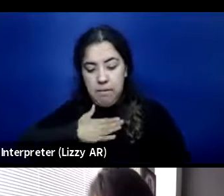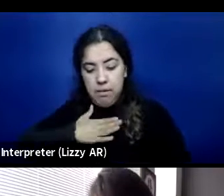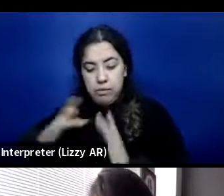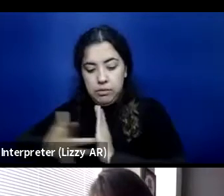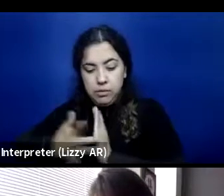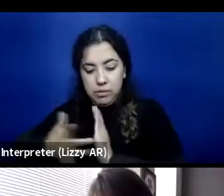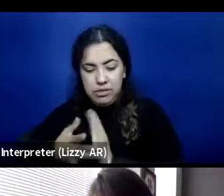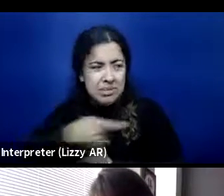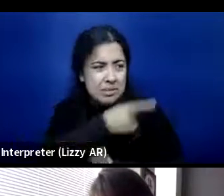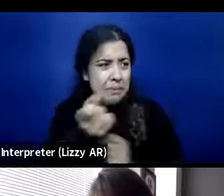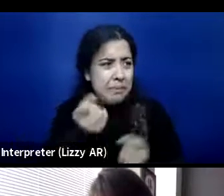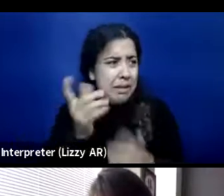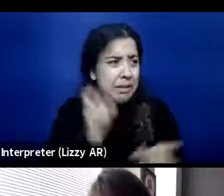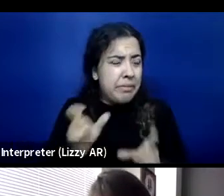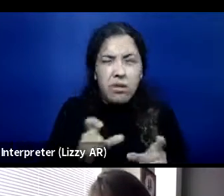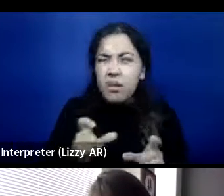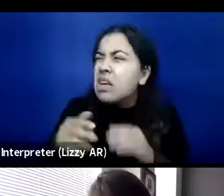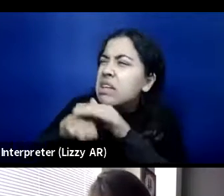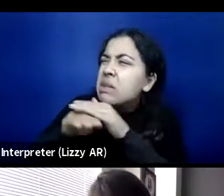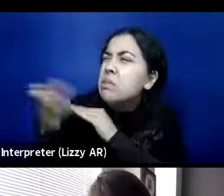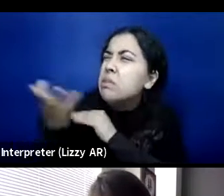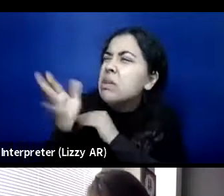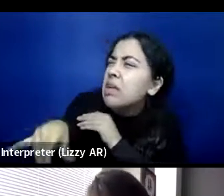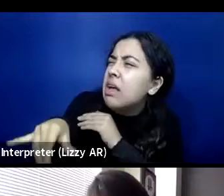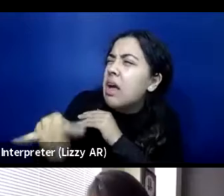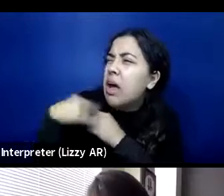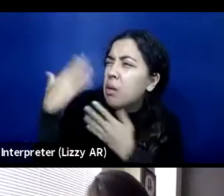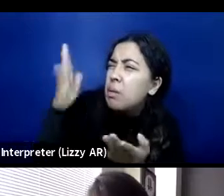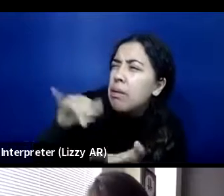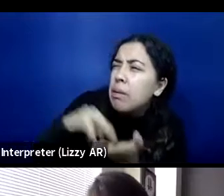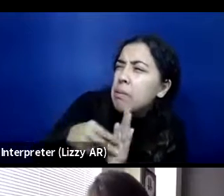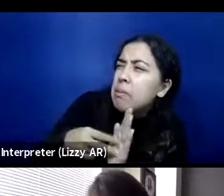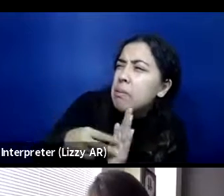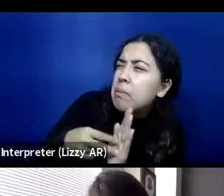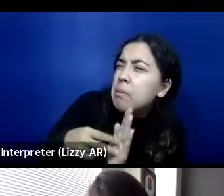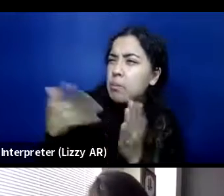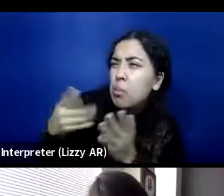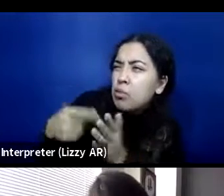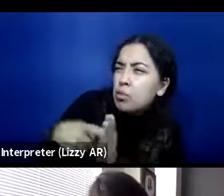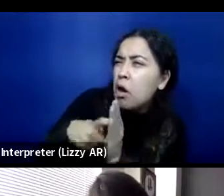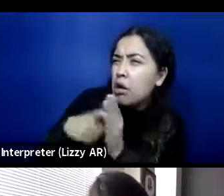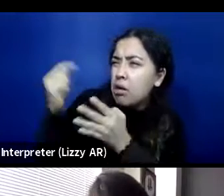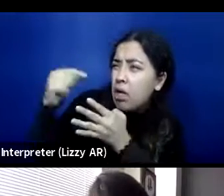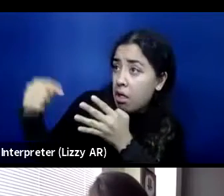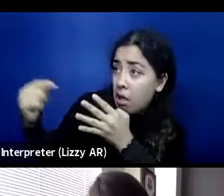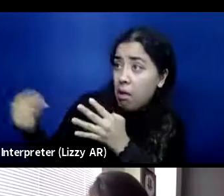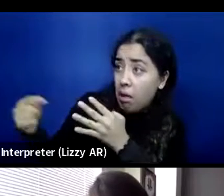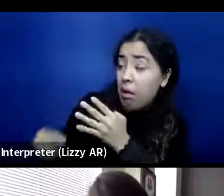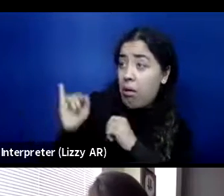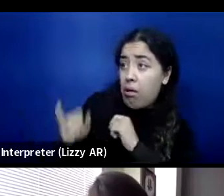or they're unfamiliar with what it is and what's really required. So having people with disabilities employed